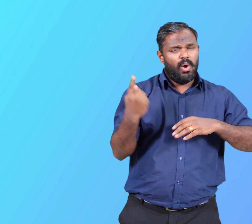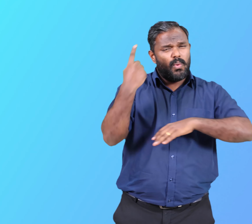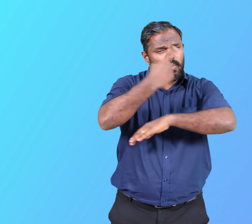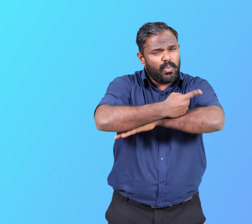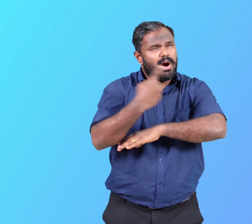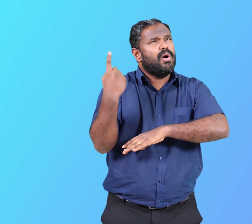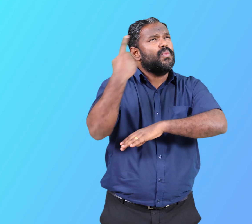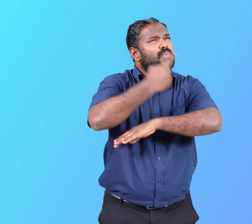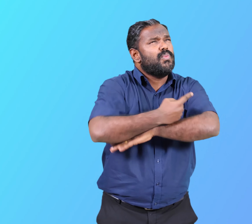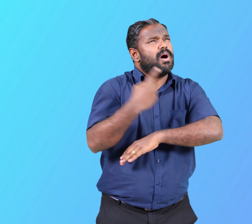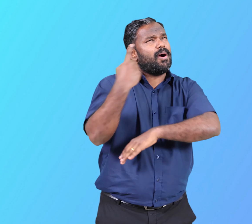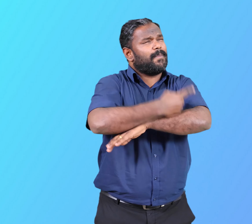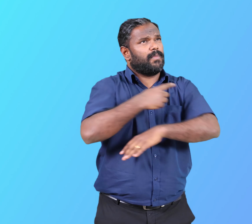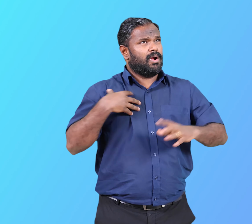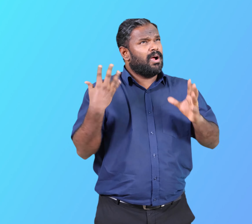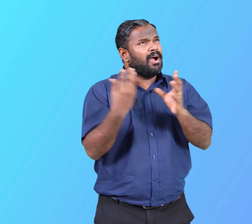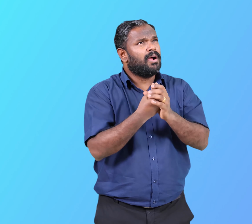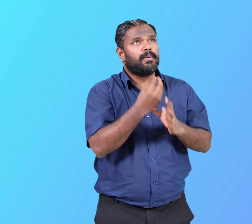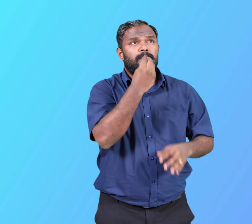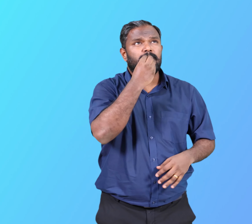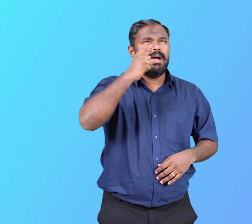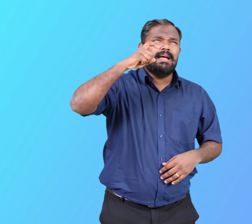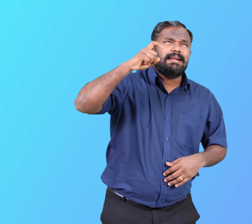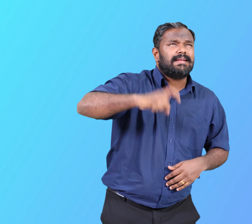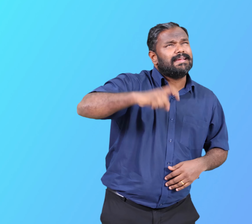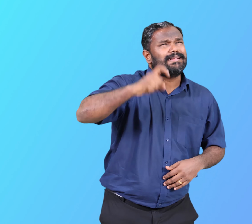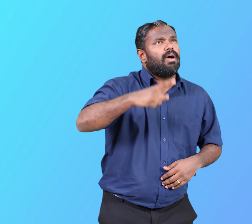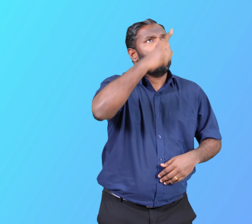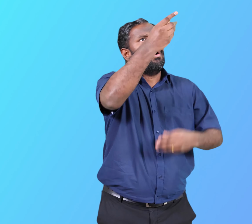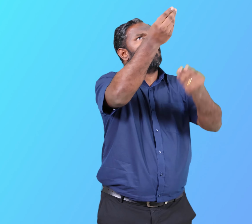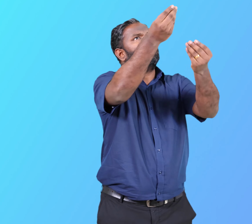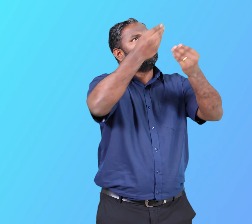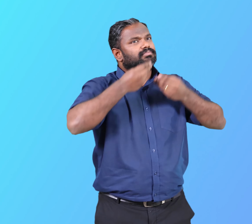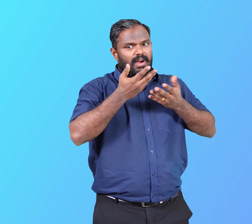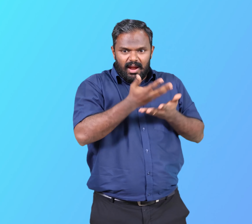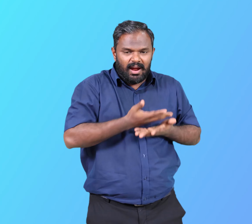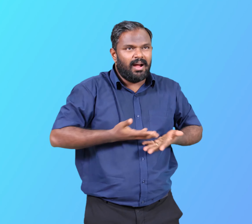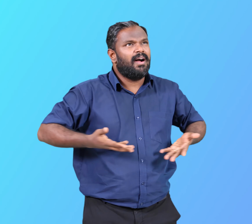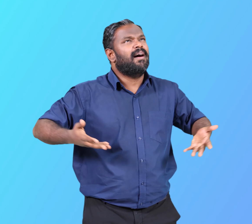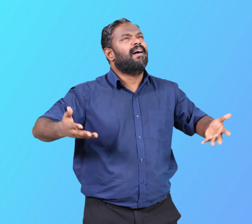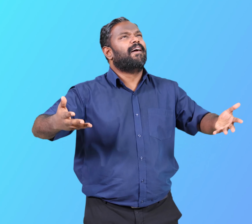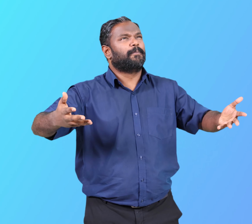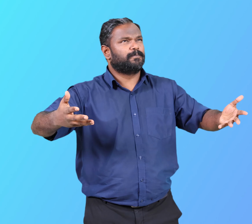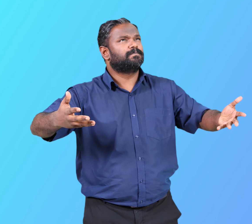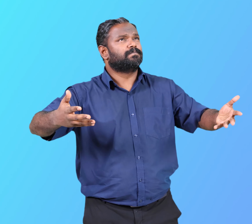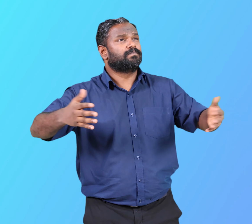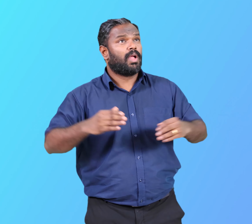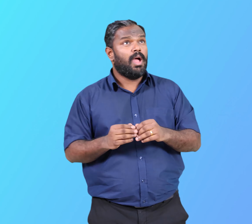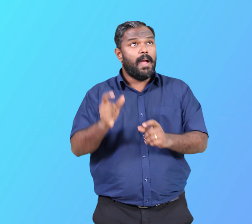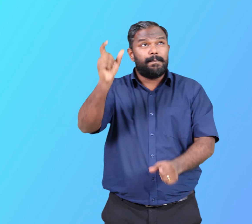Give us the food we need for each day.